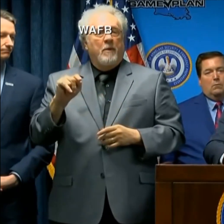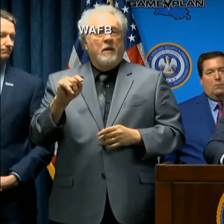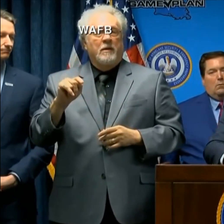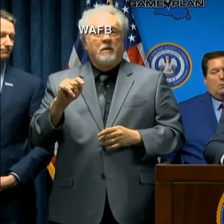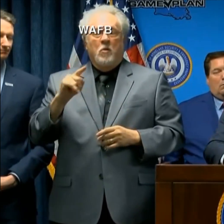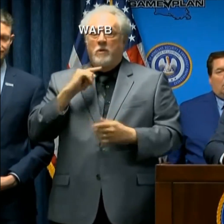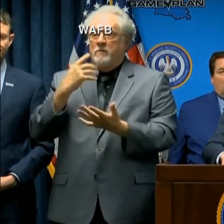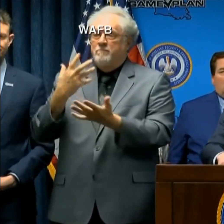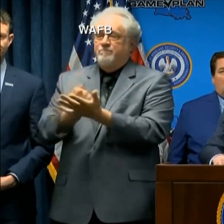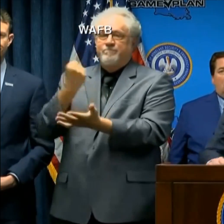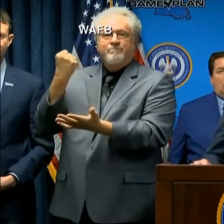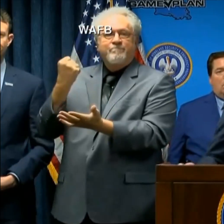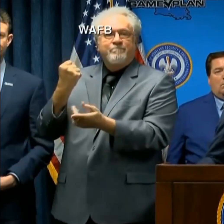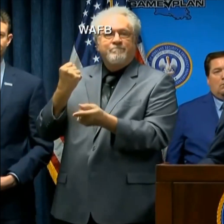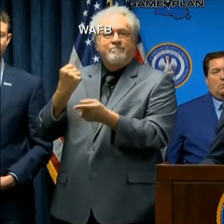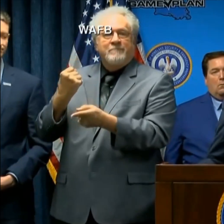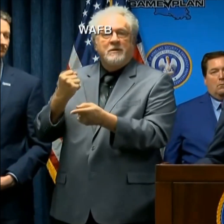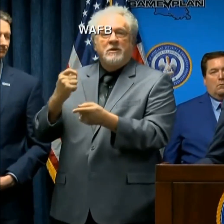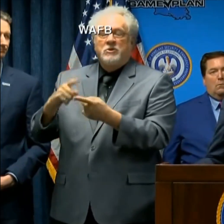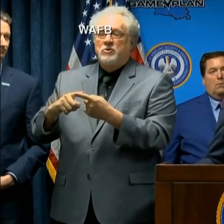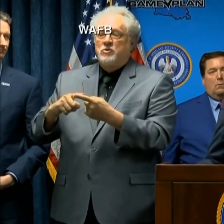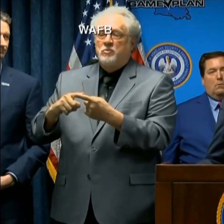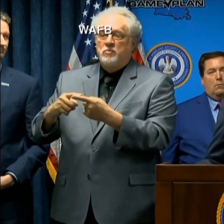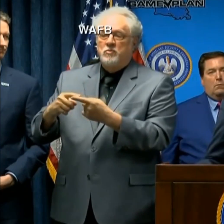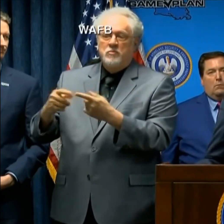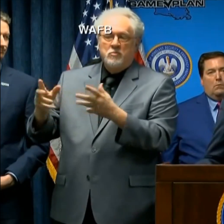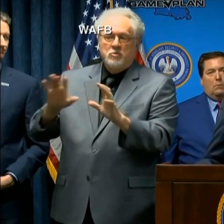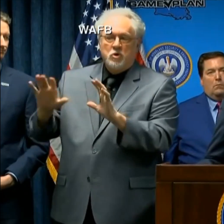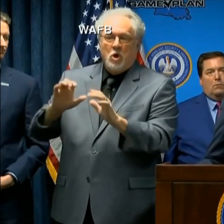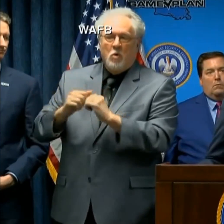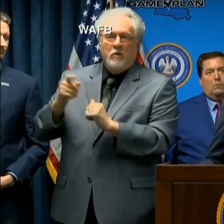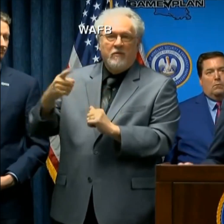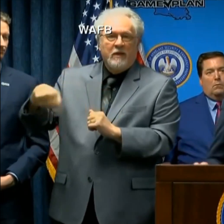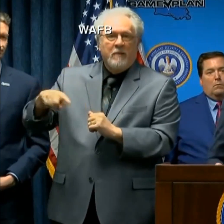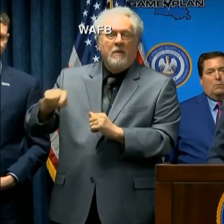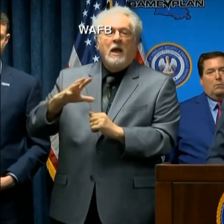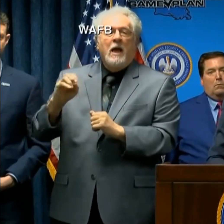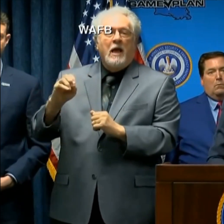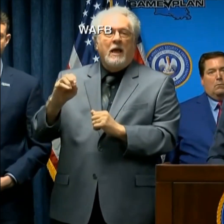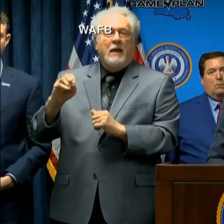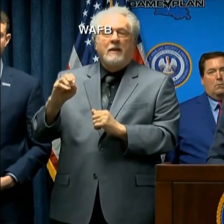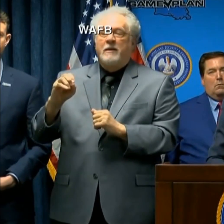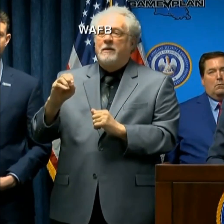opportunity in order to interact with him and give them the briefing on what's